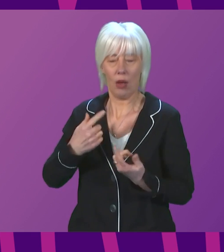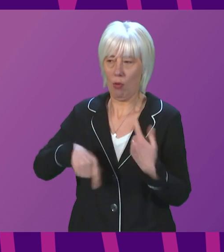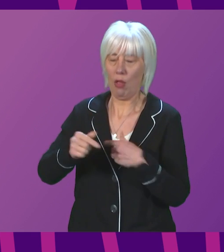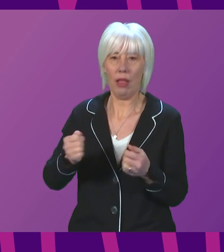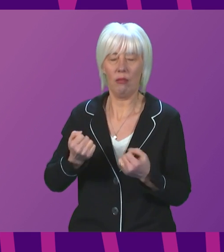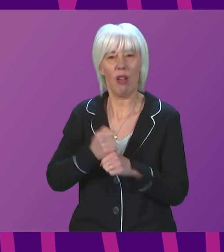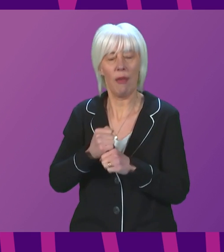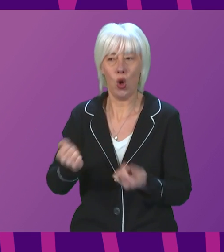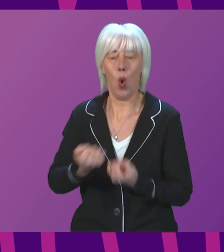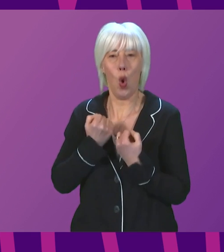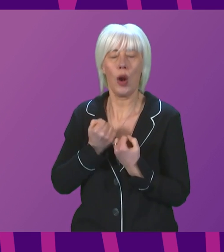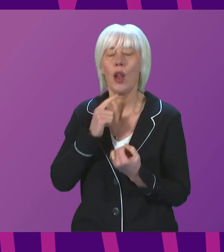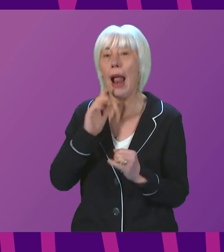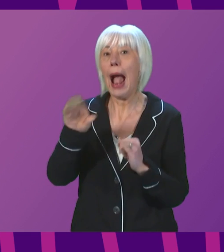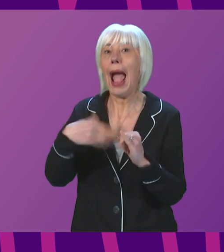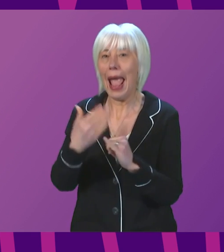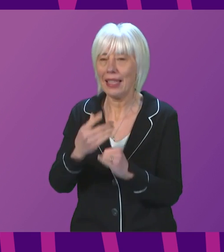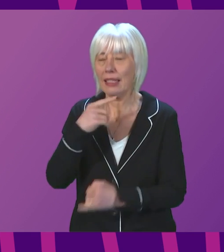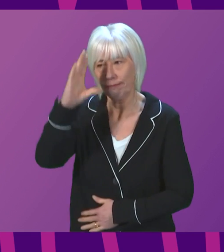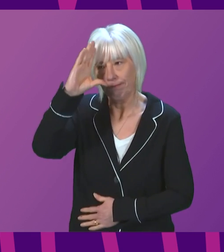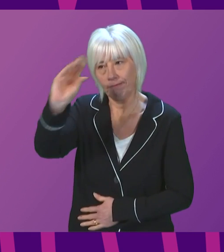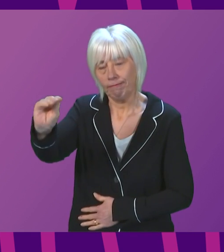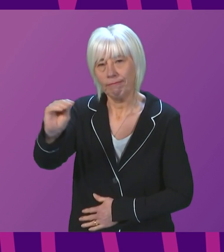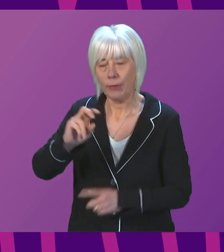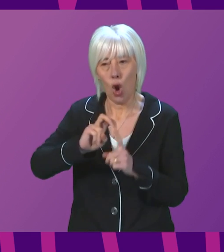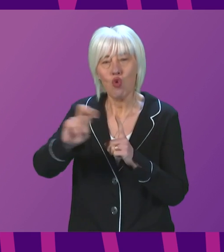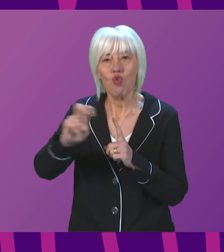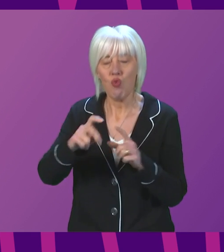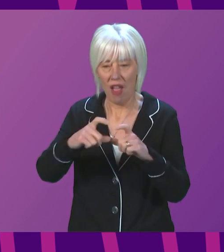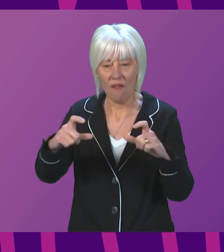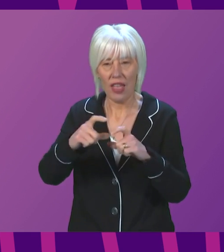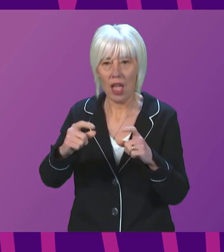I will end this answer with a reminder that rail fares on average are significantly lower